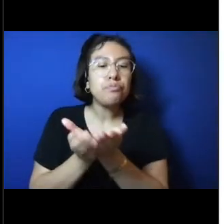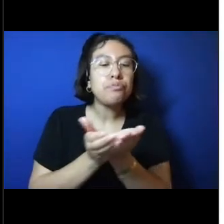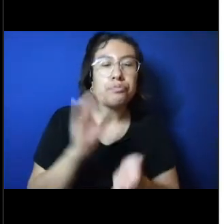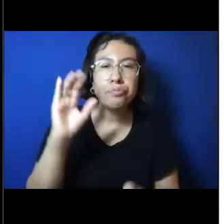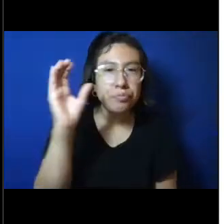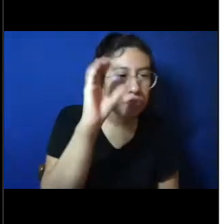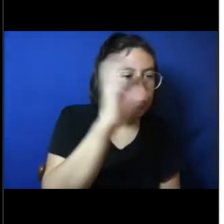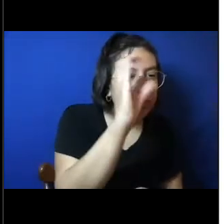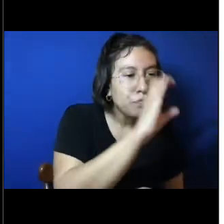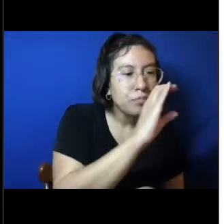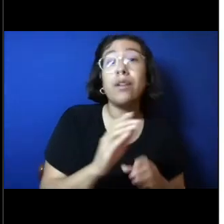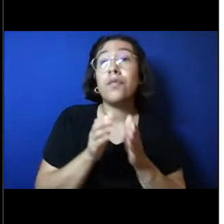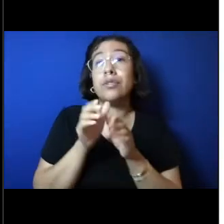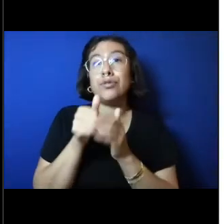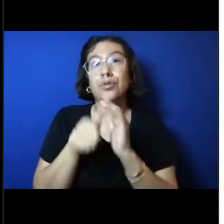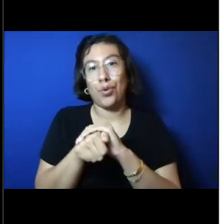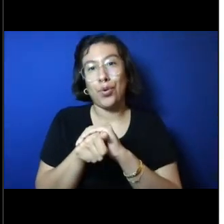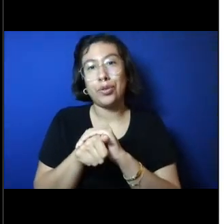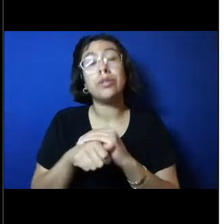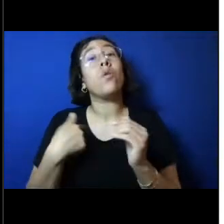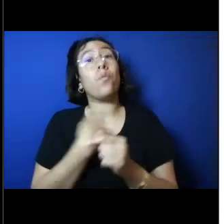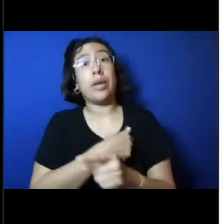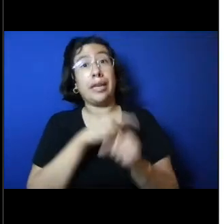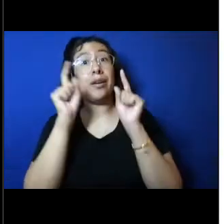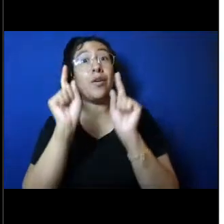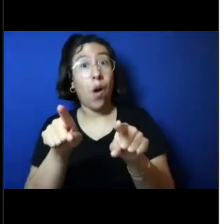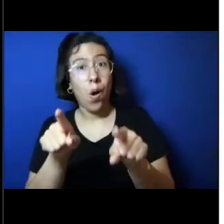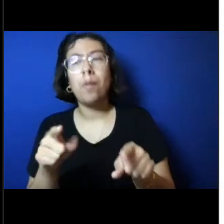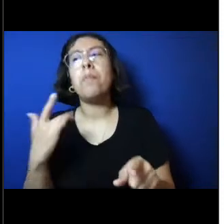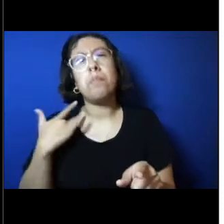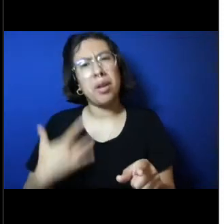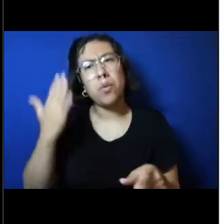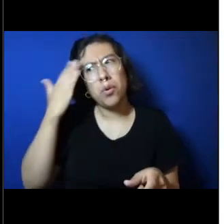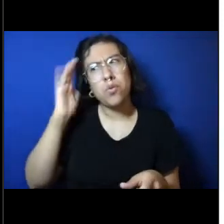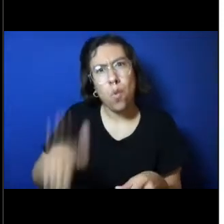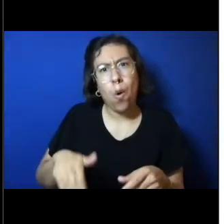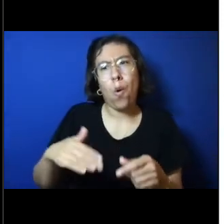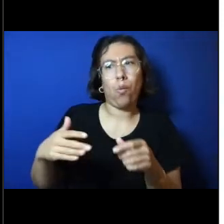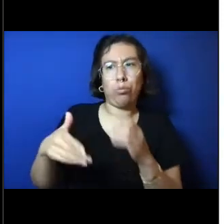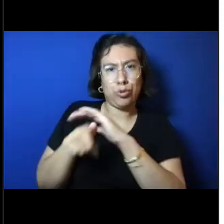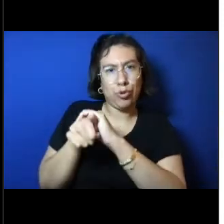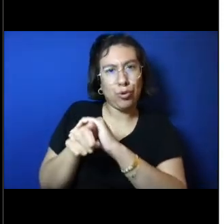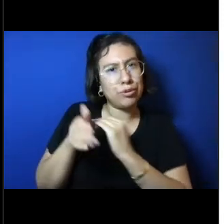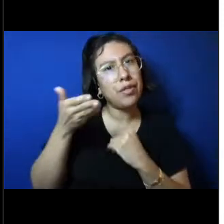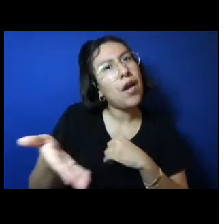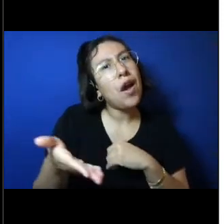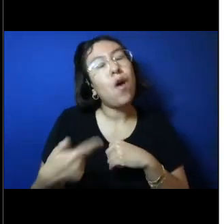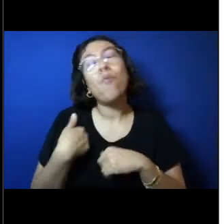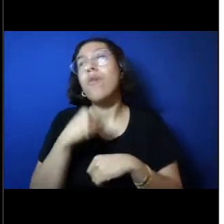We usually go to areas where we know there will likely be sea turtles. So we're not just looking blindly into the ocean.